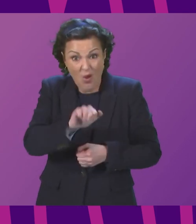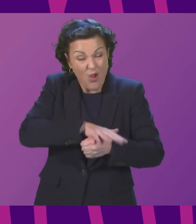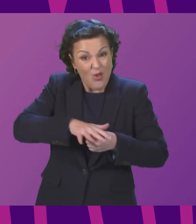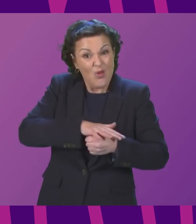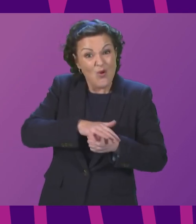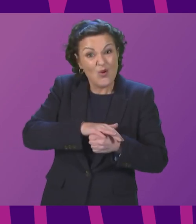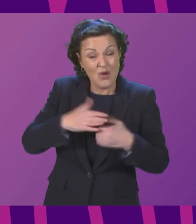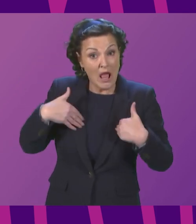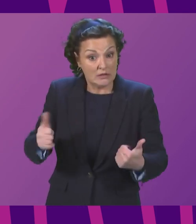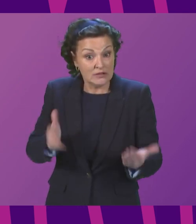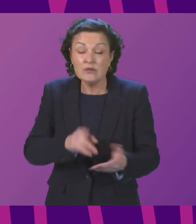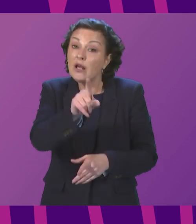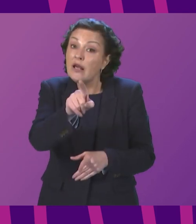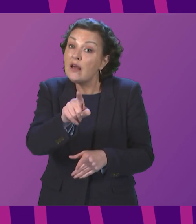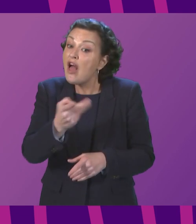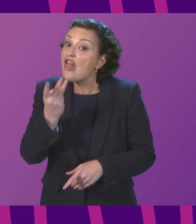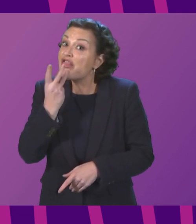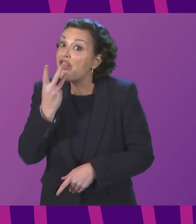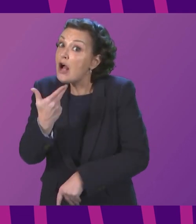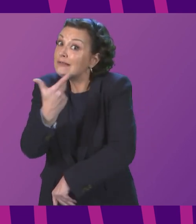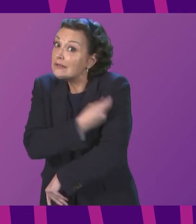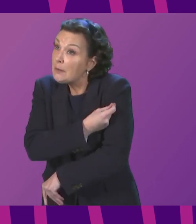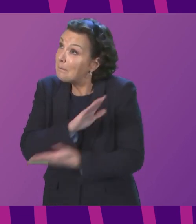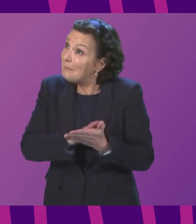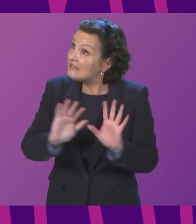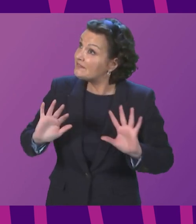does not mean that you will not get Covid—although it will reduce the chance of that happening—but